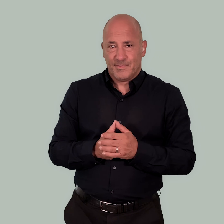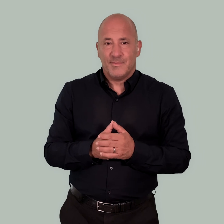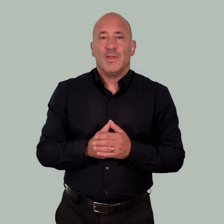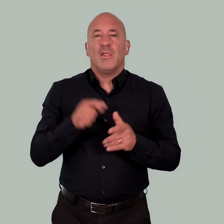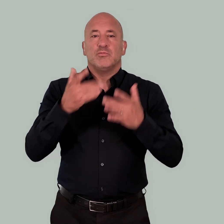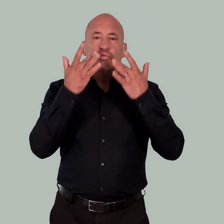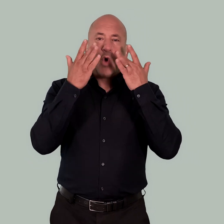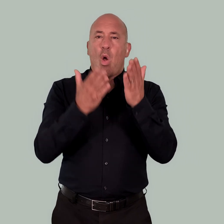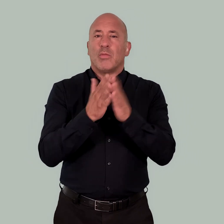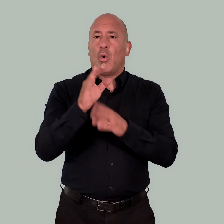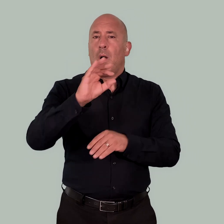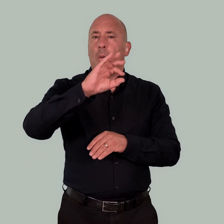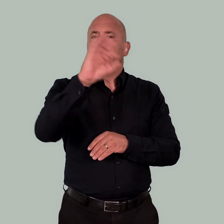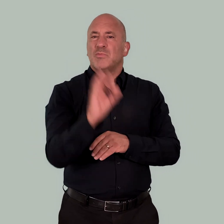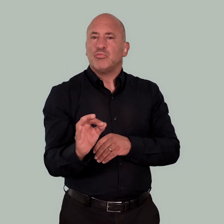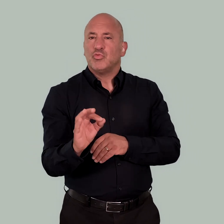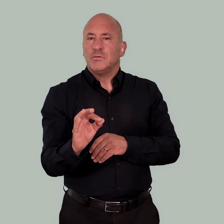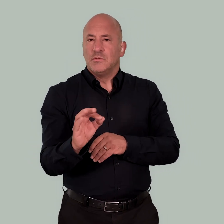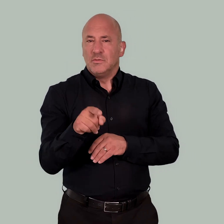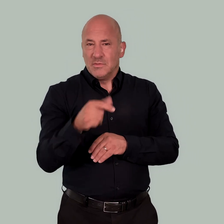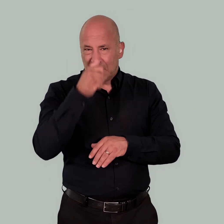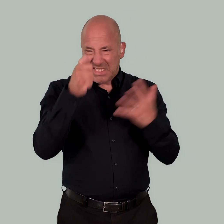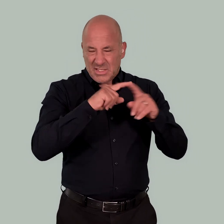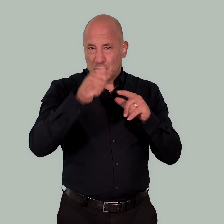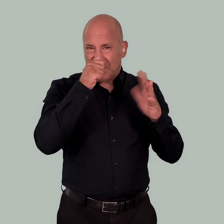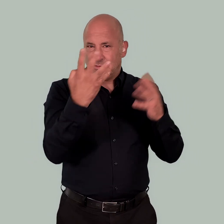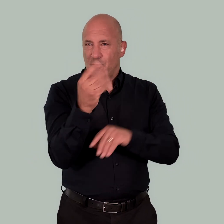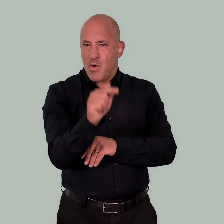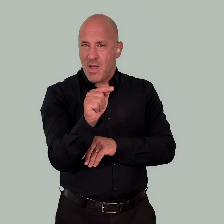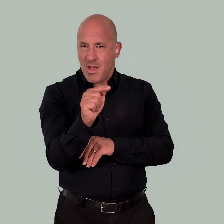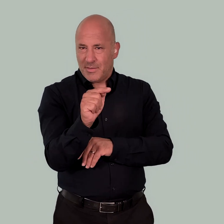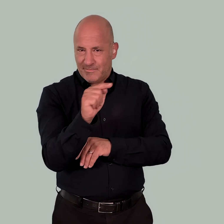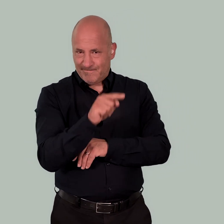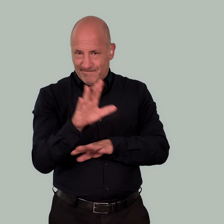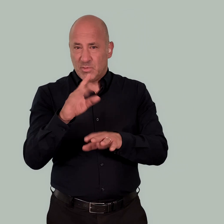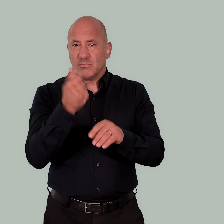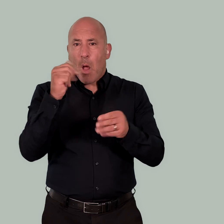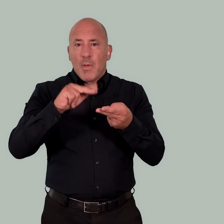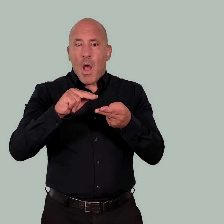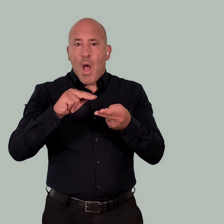This is expressed as a percentage of the 16-64 population in those countries,